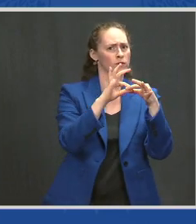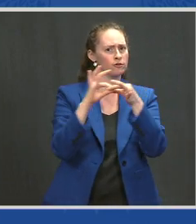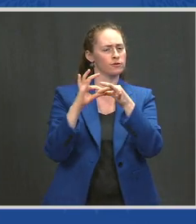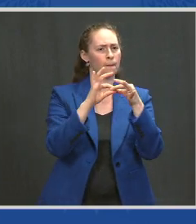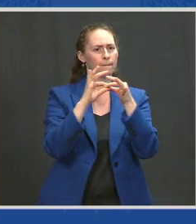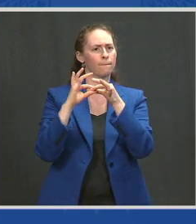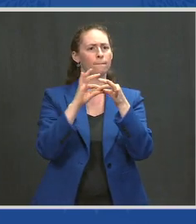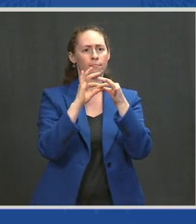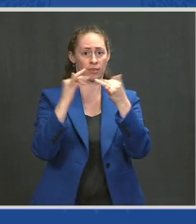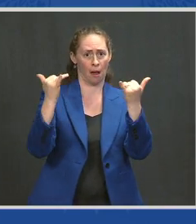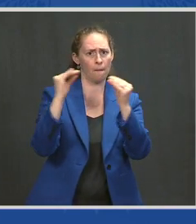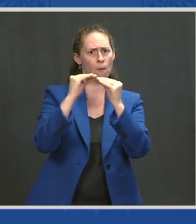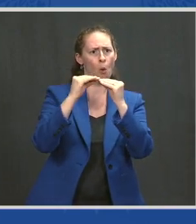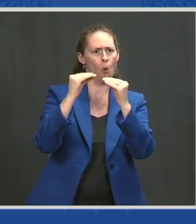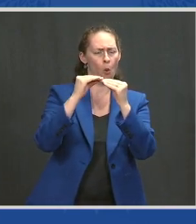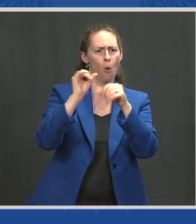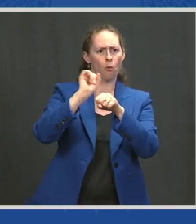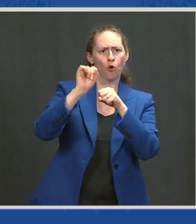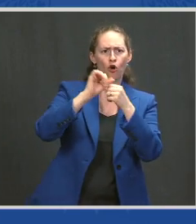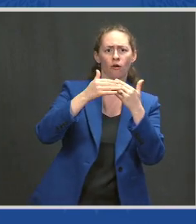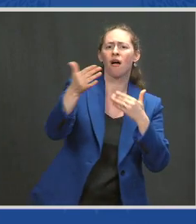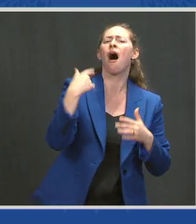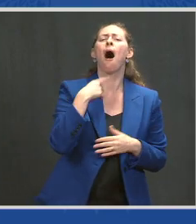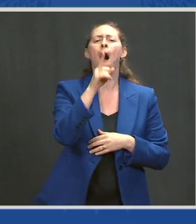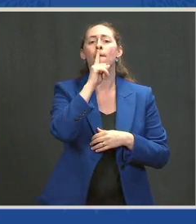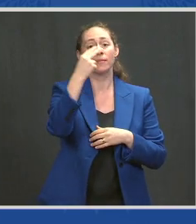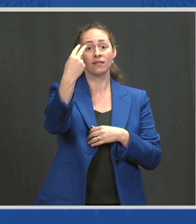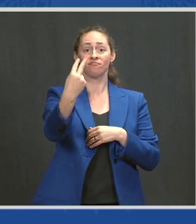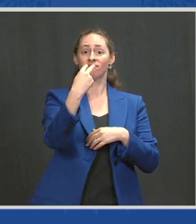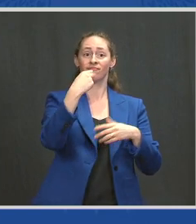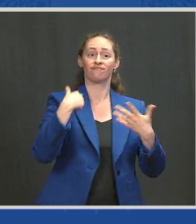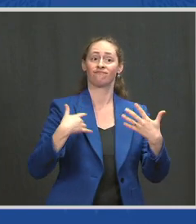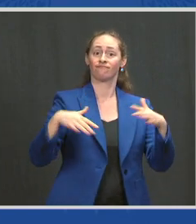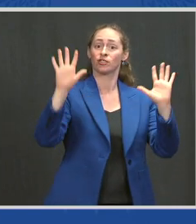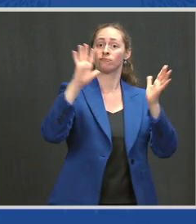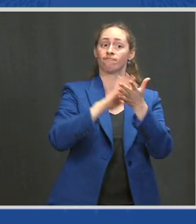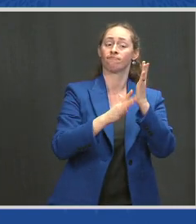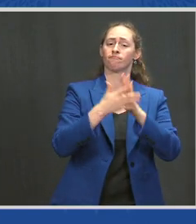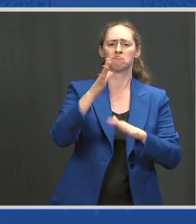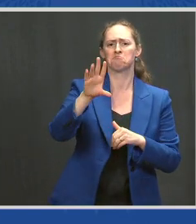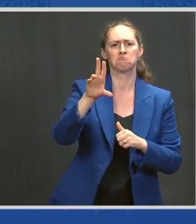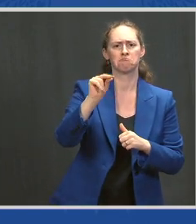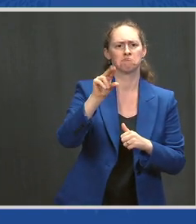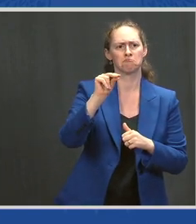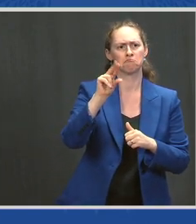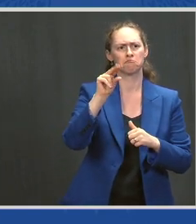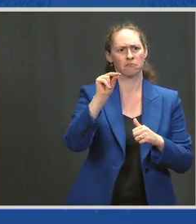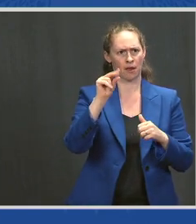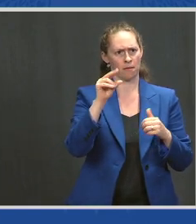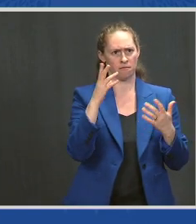I'm not suggesting that any of this is done, but we've gotten a lot of business done on this trip. And before I take your questions,